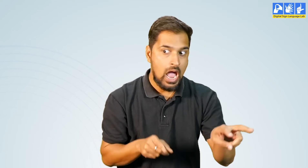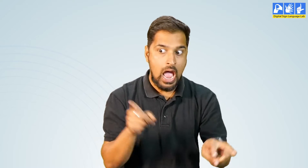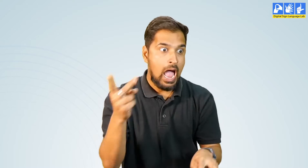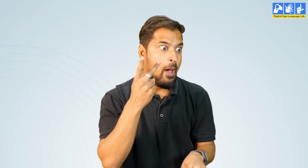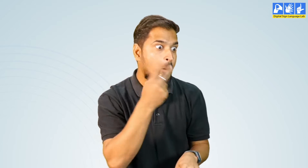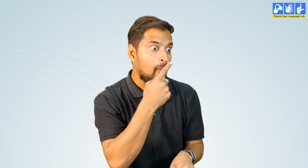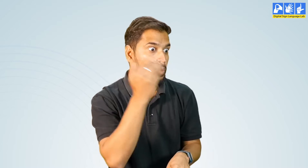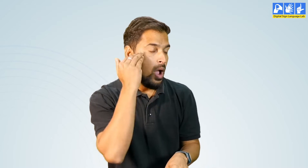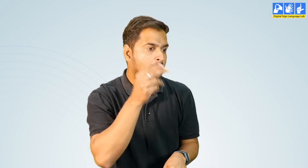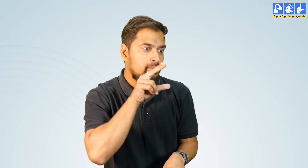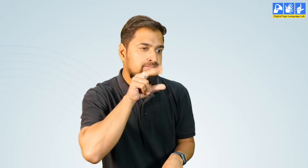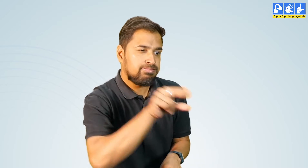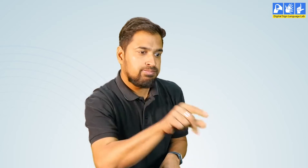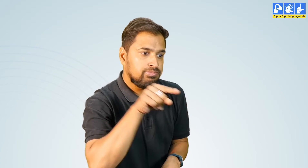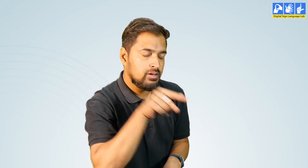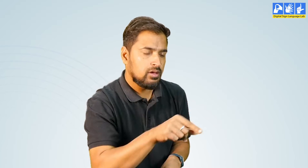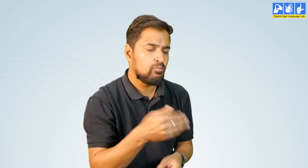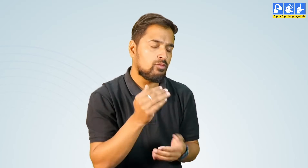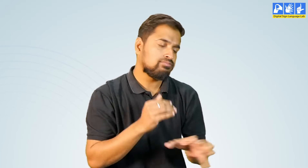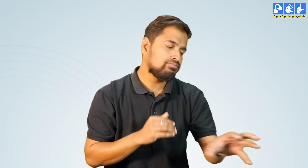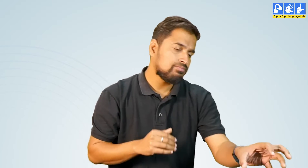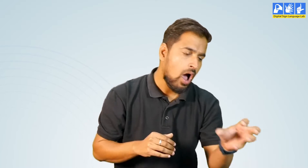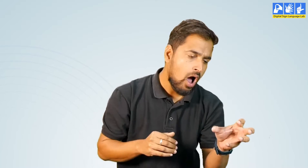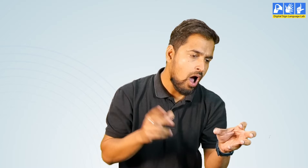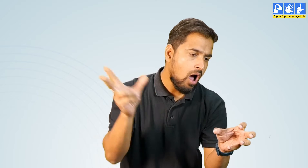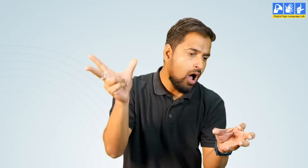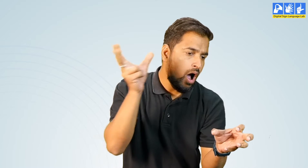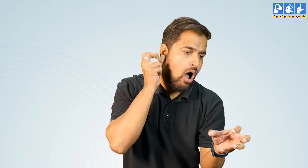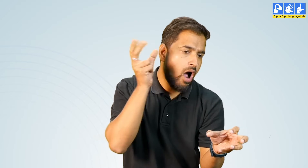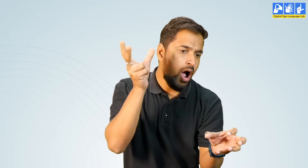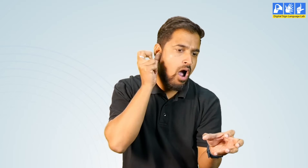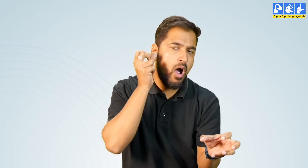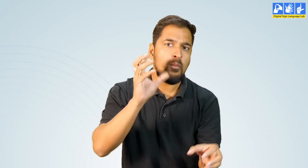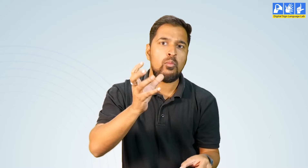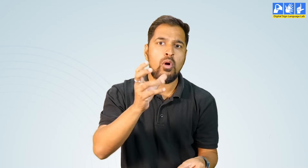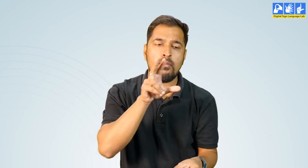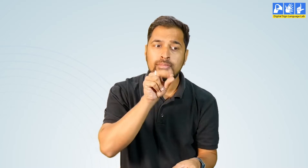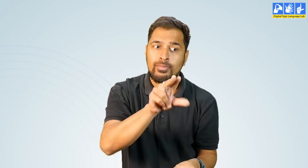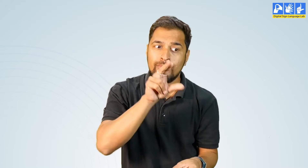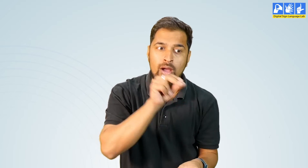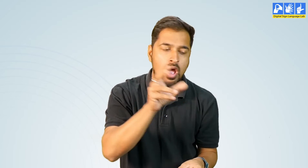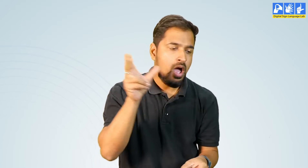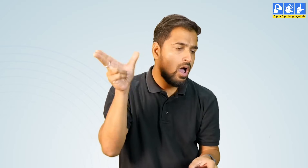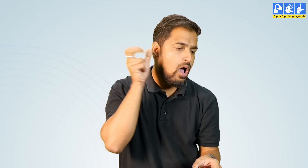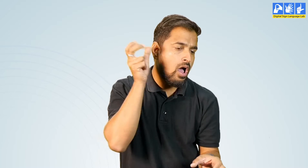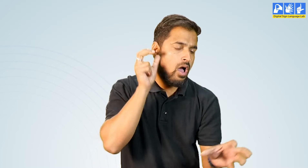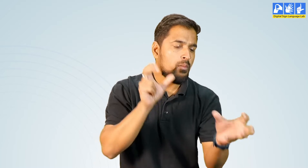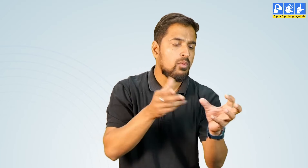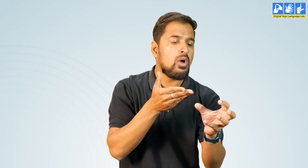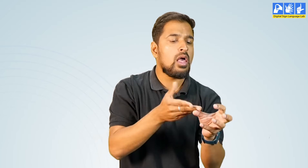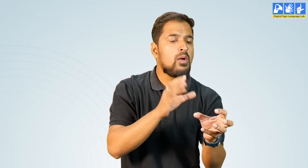and the mother takes the opportunity to say the word “Ball” When the child sees the ball, the word "ball" is heard